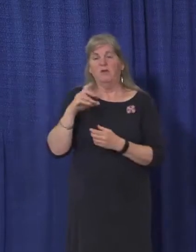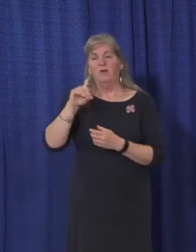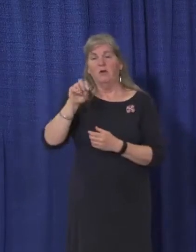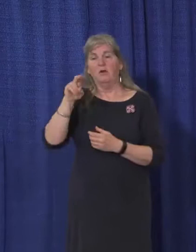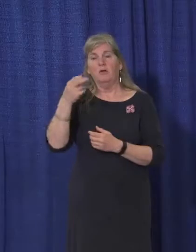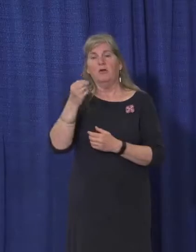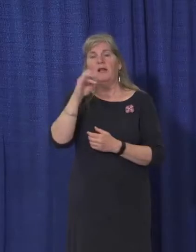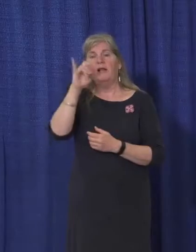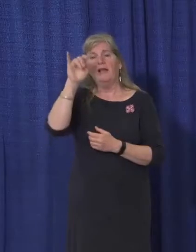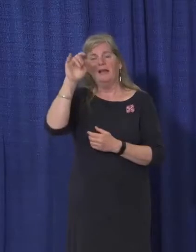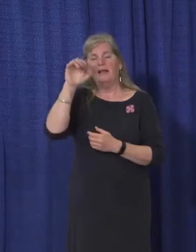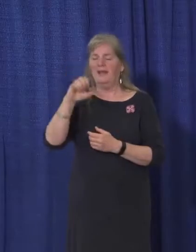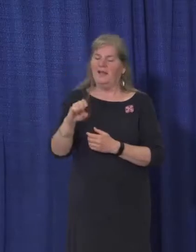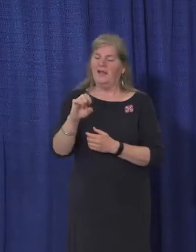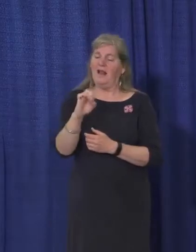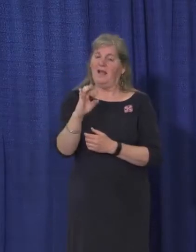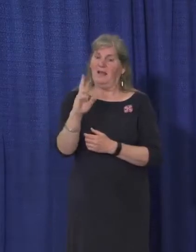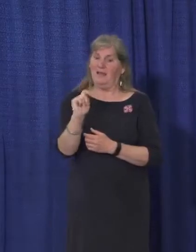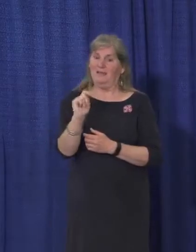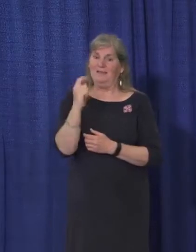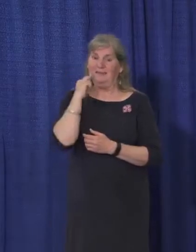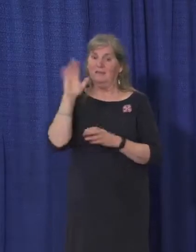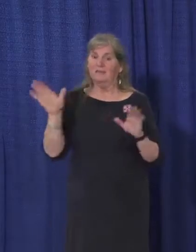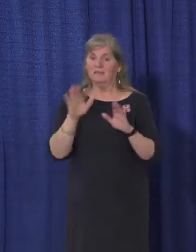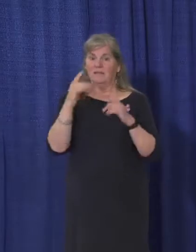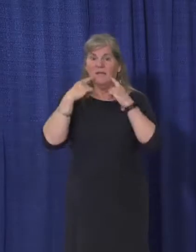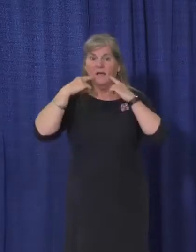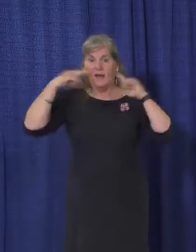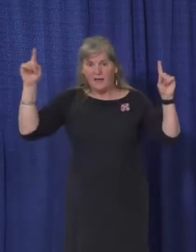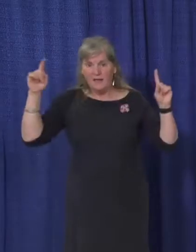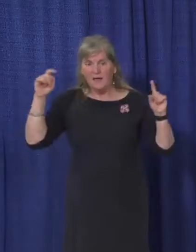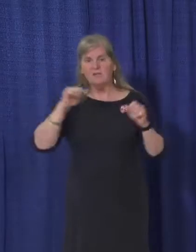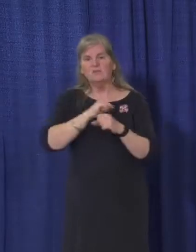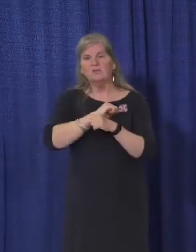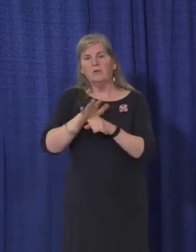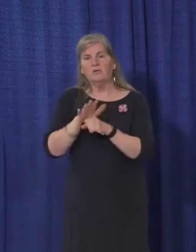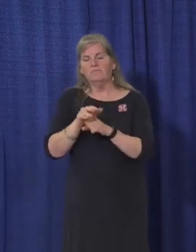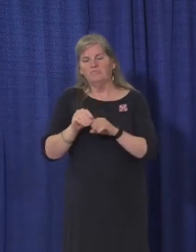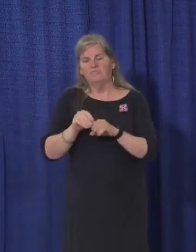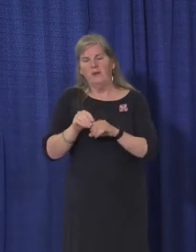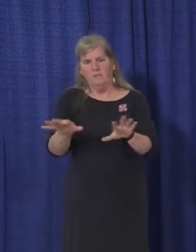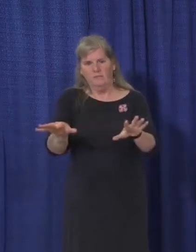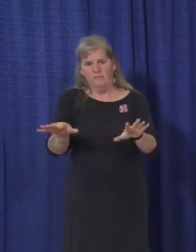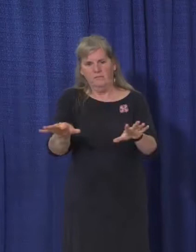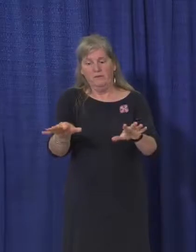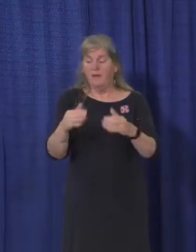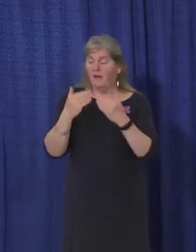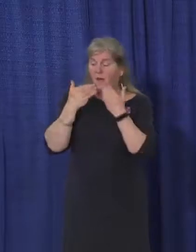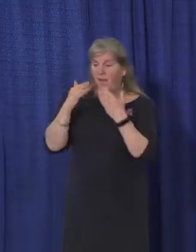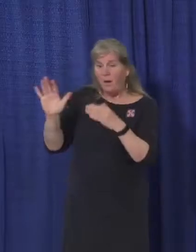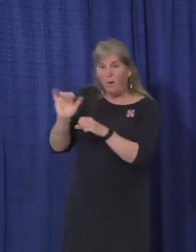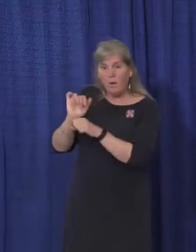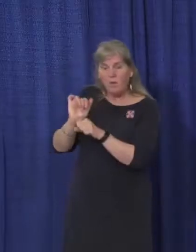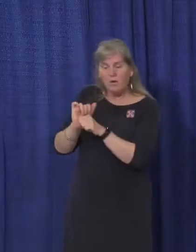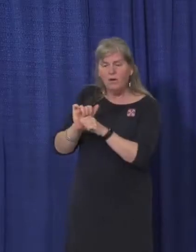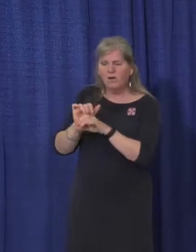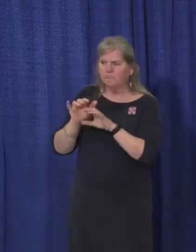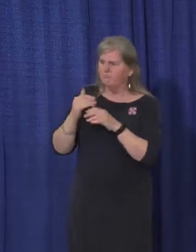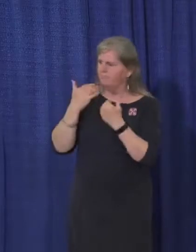outbreak on Sunday afternoon and I'm grateful for the work that Dr Elliott and our public health